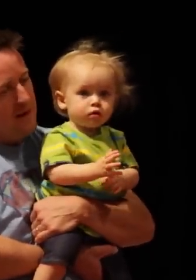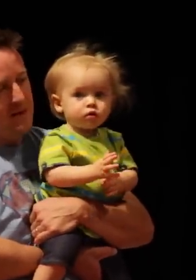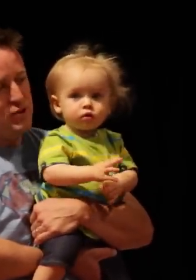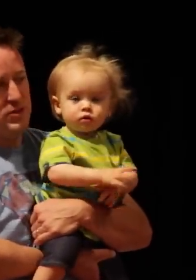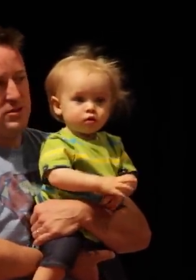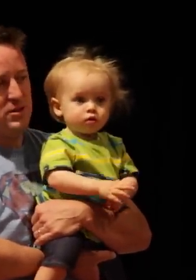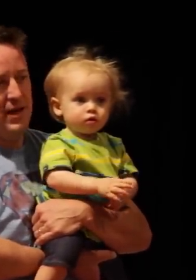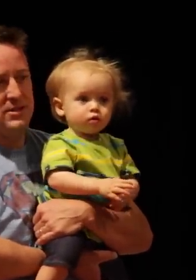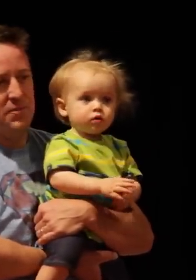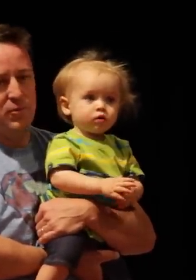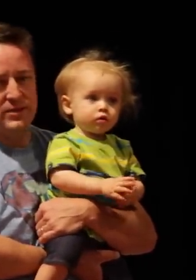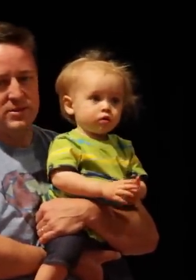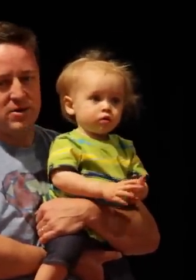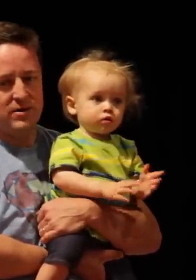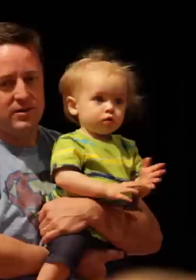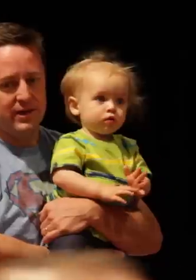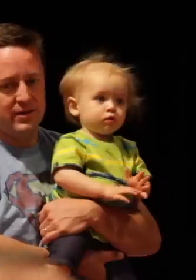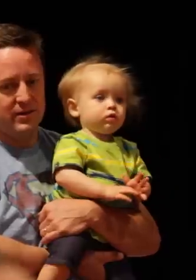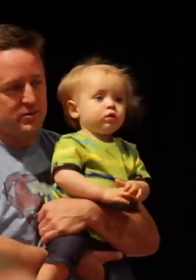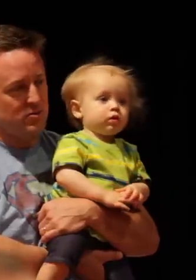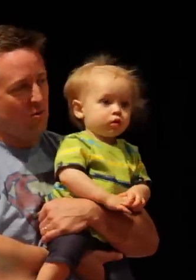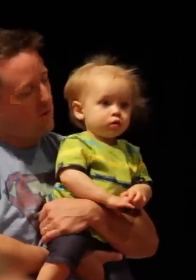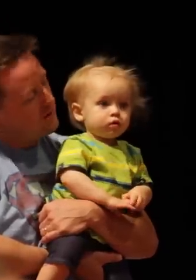and just the last couple of weeks it's started to click. He'll do MORE.